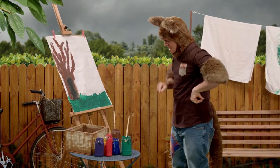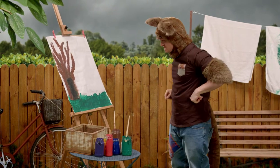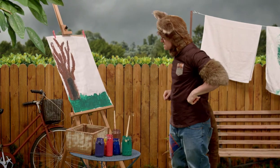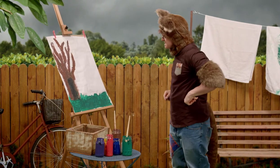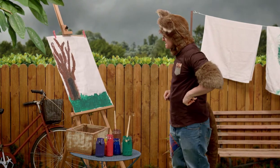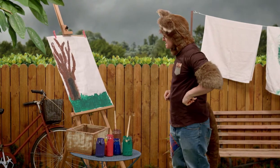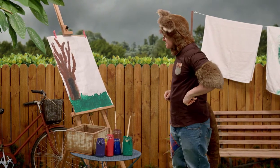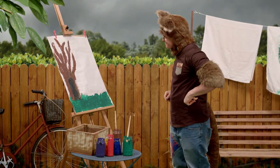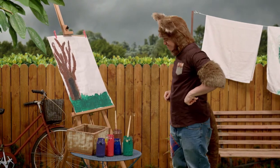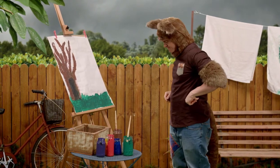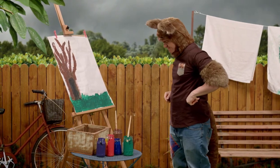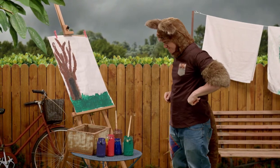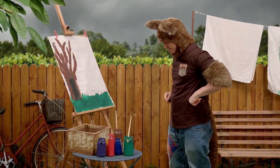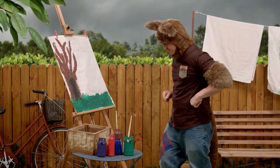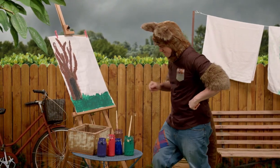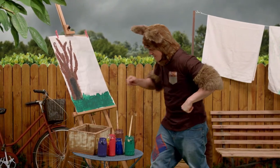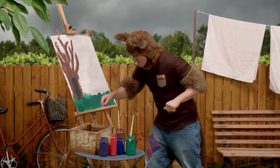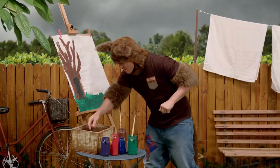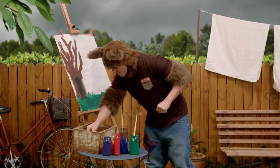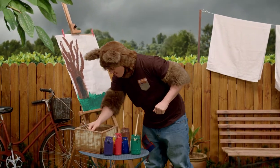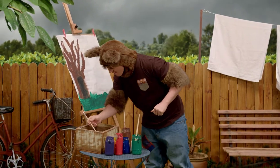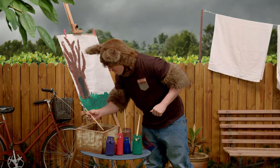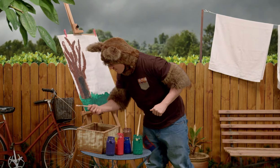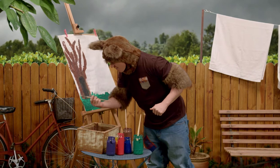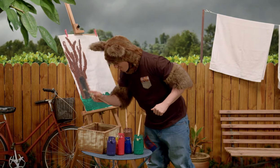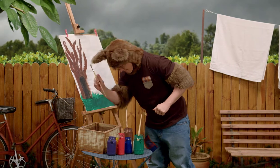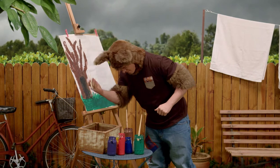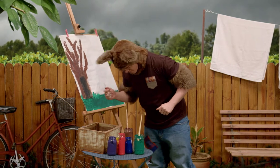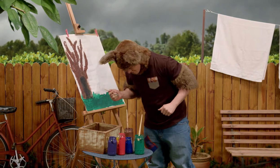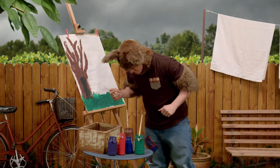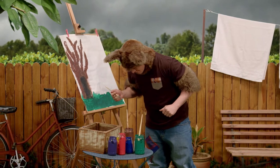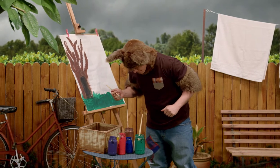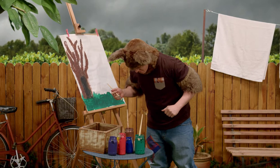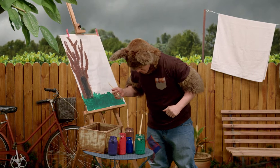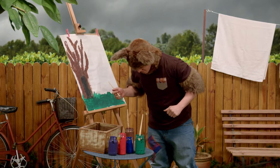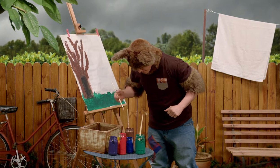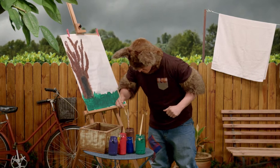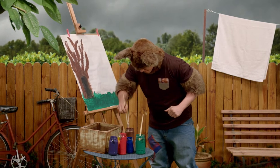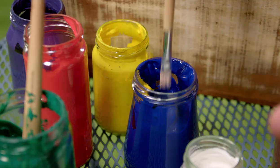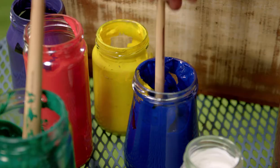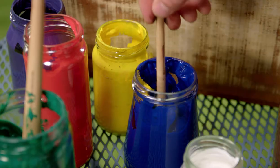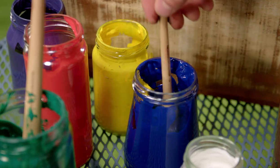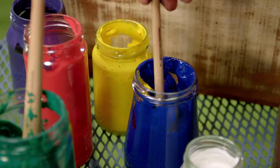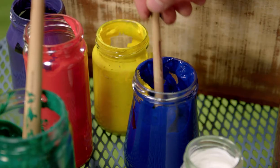I can use blue. Yeah, okay.